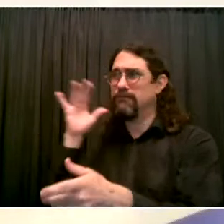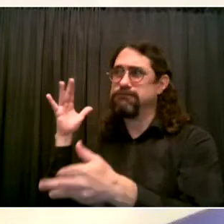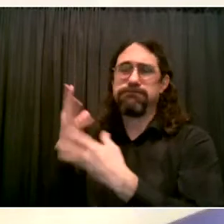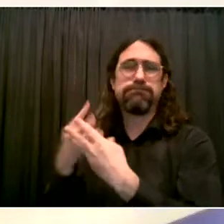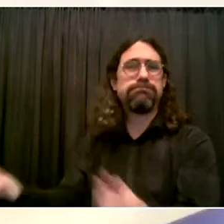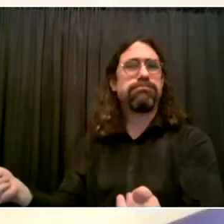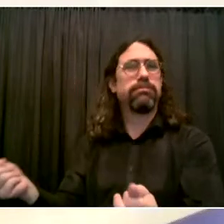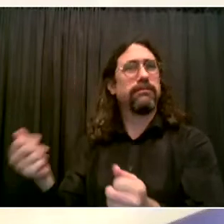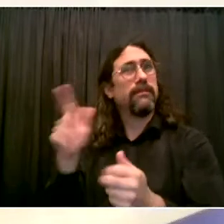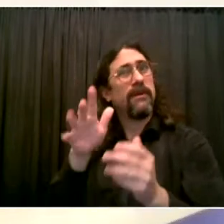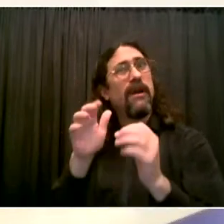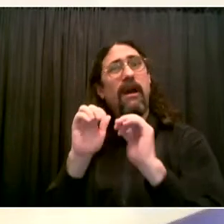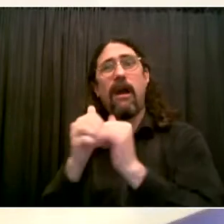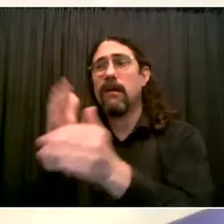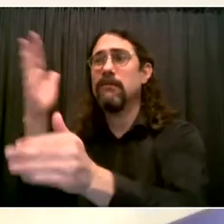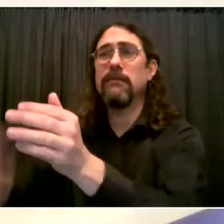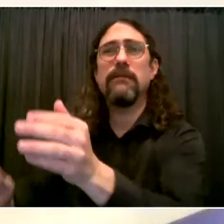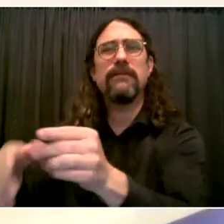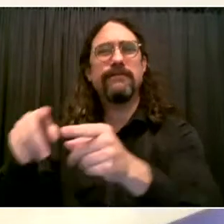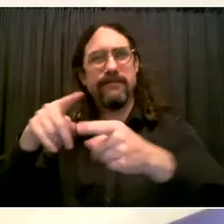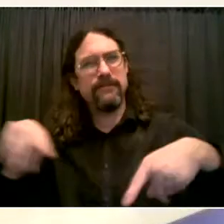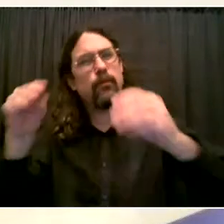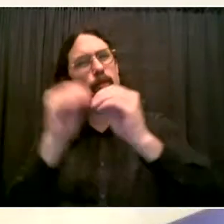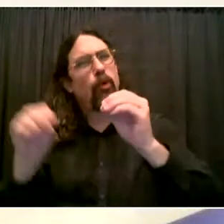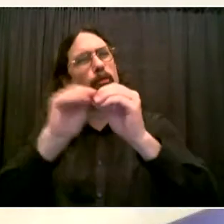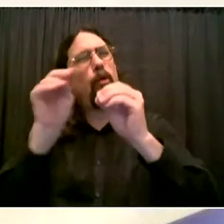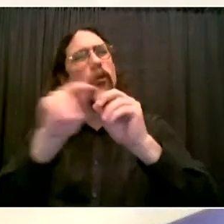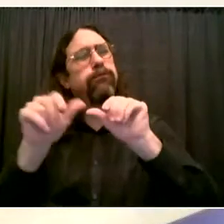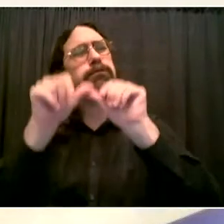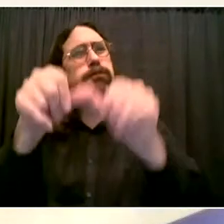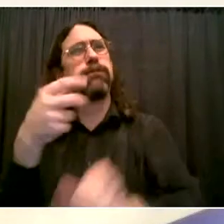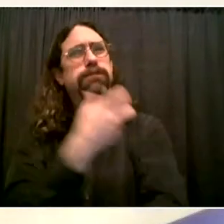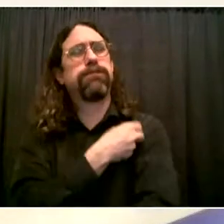CORONAVIRUS'' S INSSIGHT WE WILL SOON BE HOPEFULLY SEE A RETETN URTO